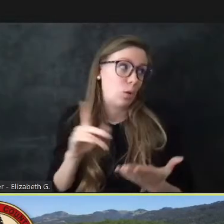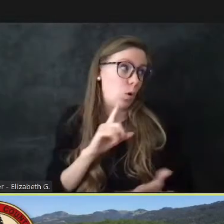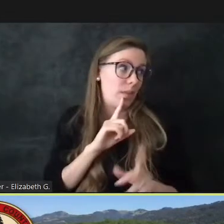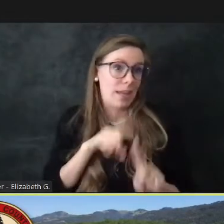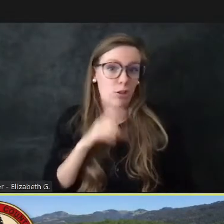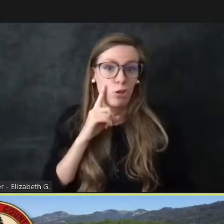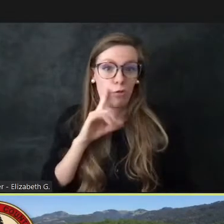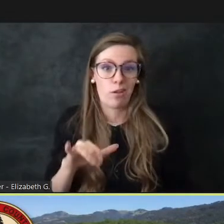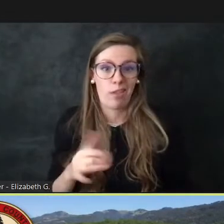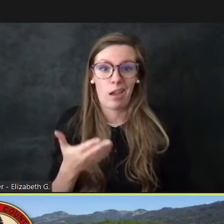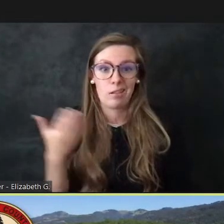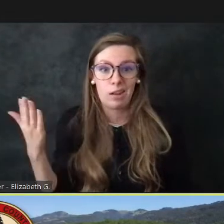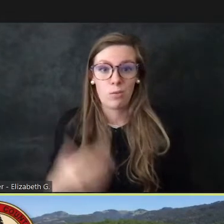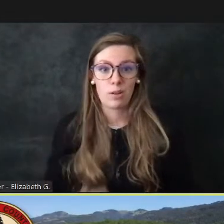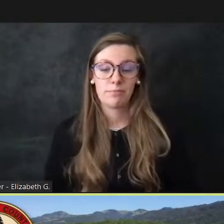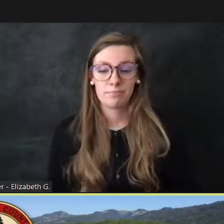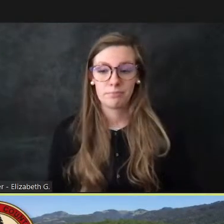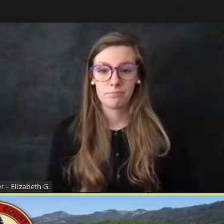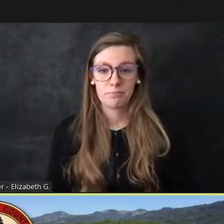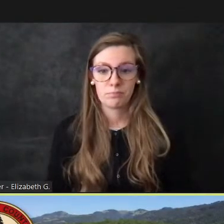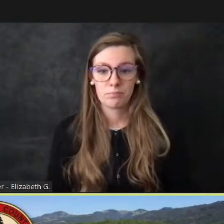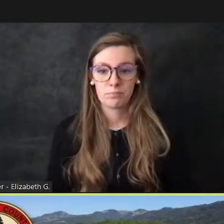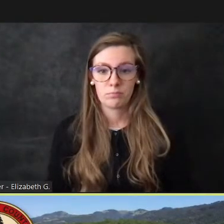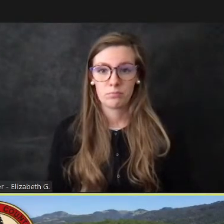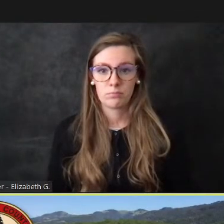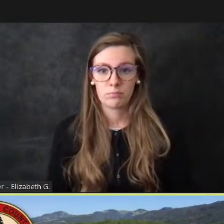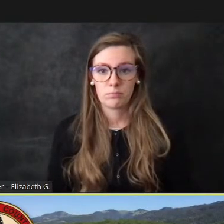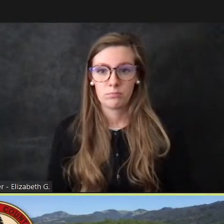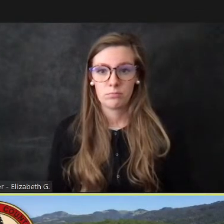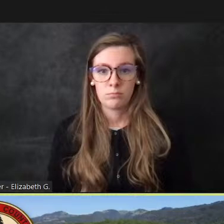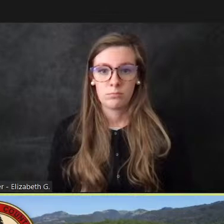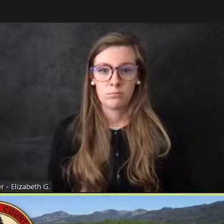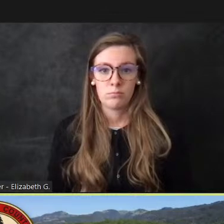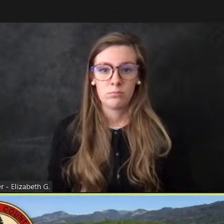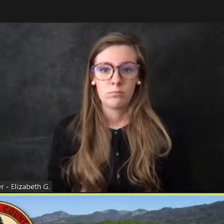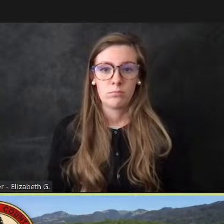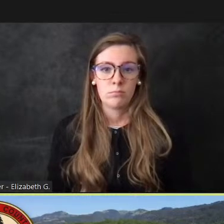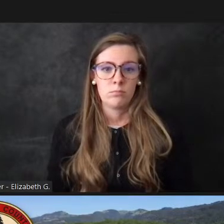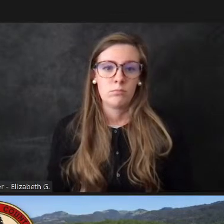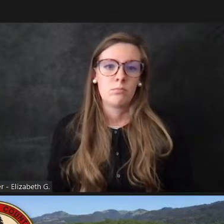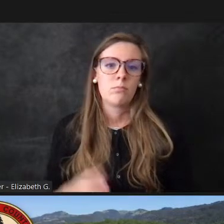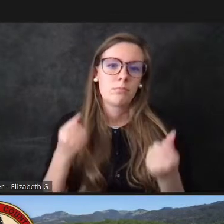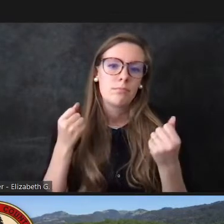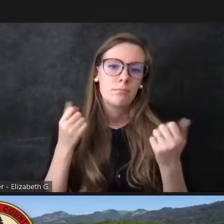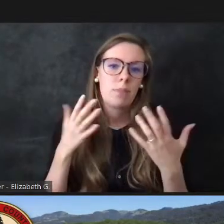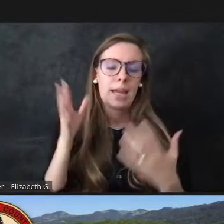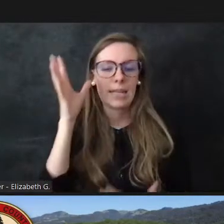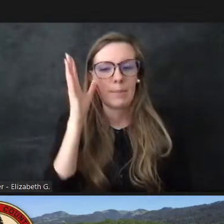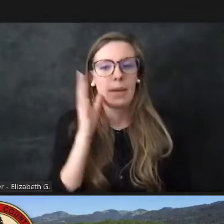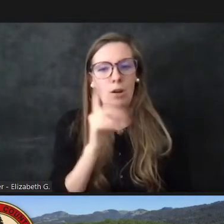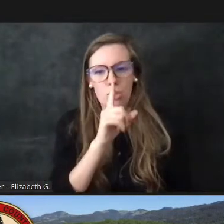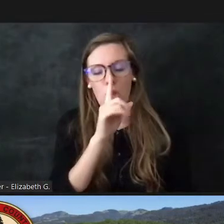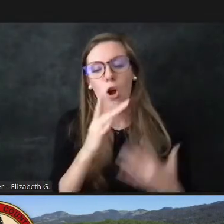I know that a lot of parents have are concerned about this.